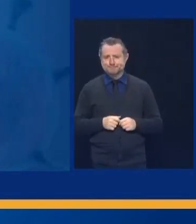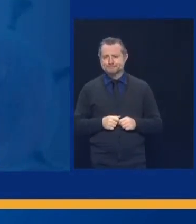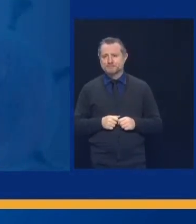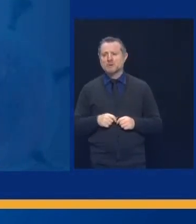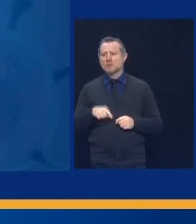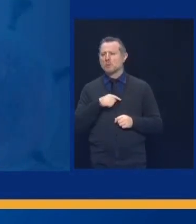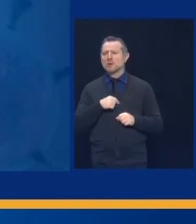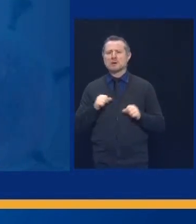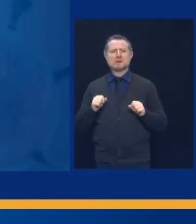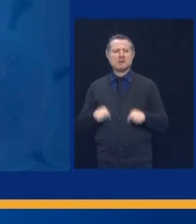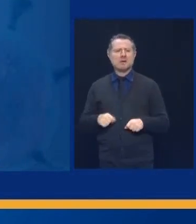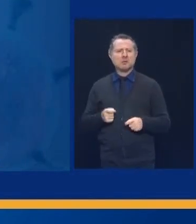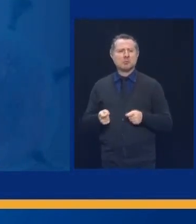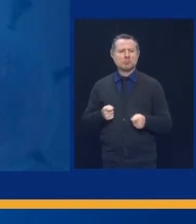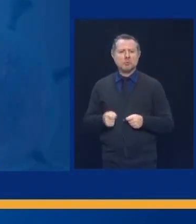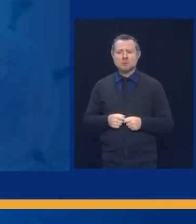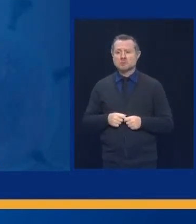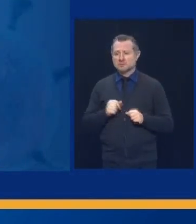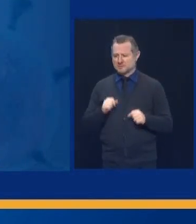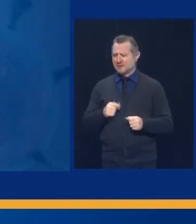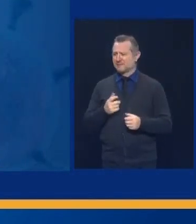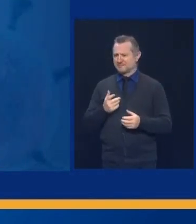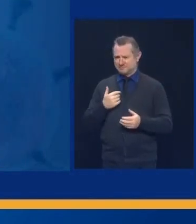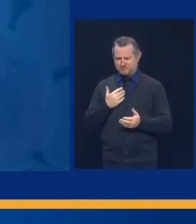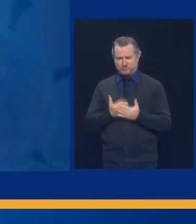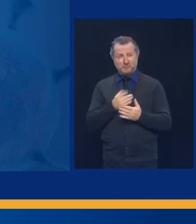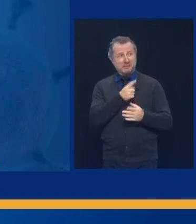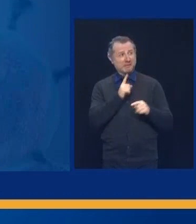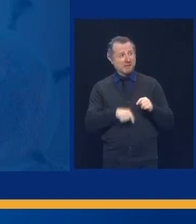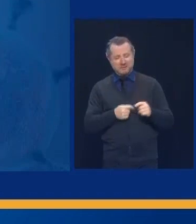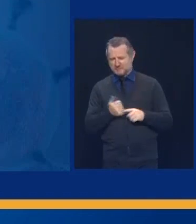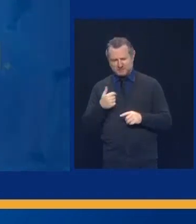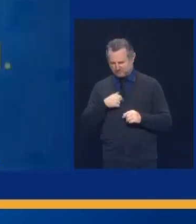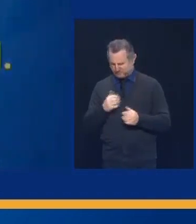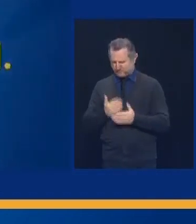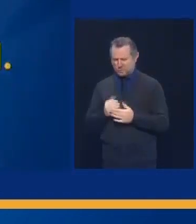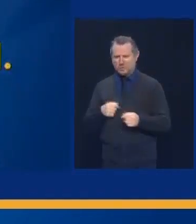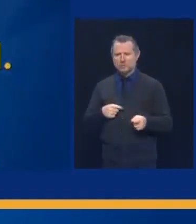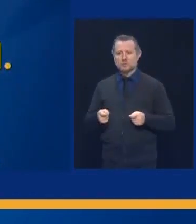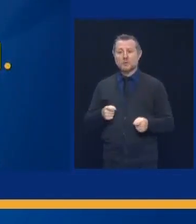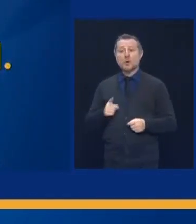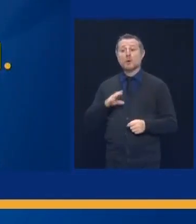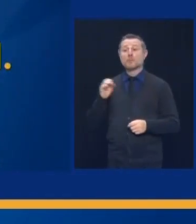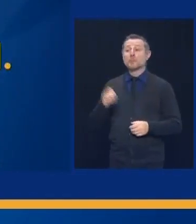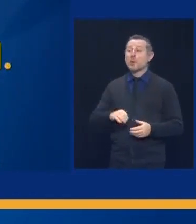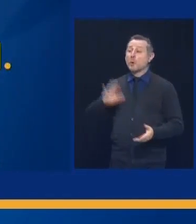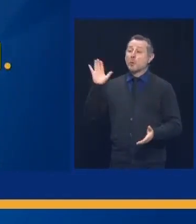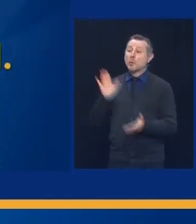140,000 PEOPLE HOSPITALIZED. BUT THEY'RE WRONG. YOU CAN CONTROL THE VIRUS, BECAUSE WE DID CONTROL THE